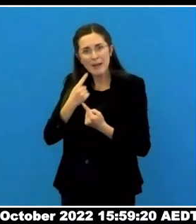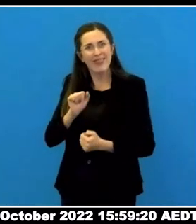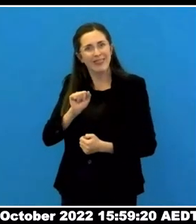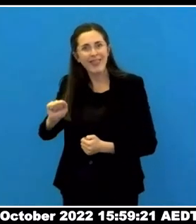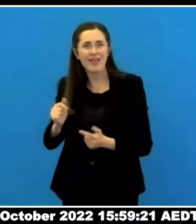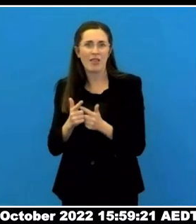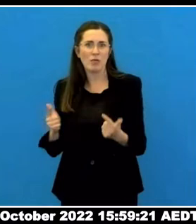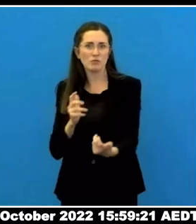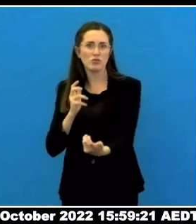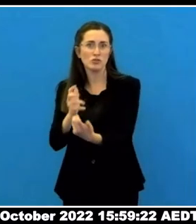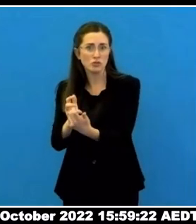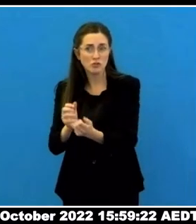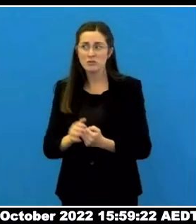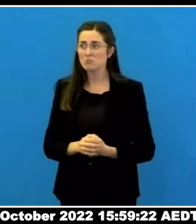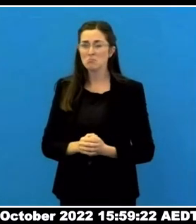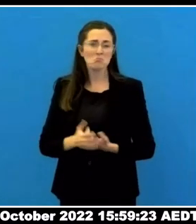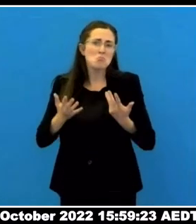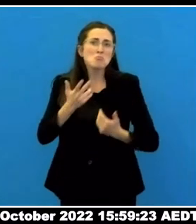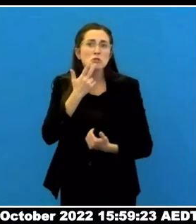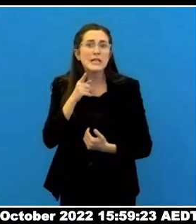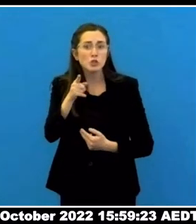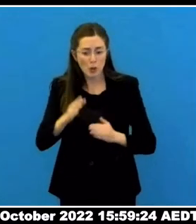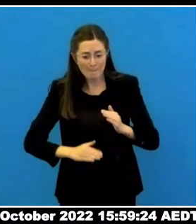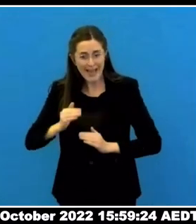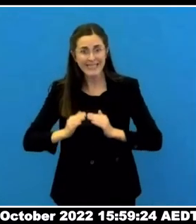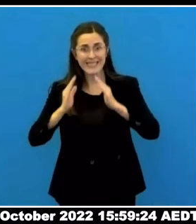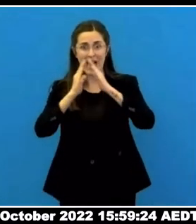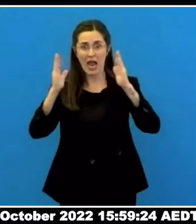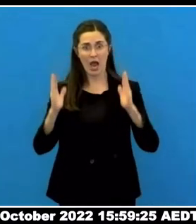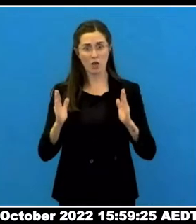Everything, even when you build a house, if you actually build it strong